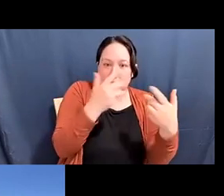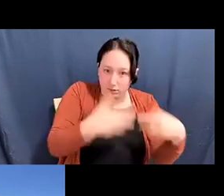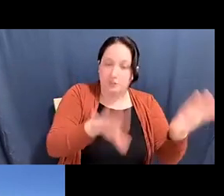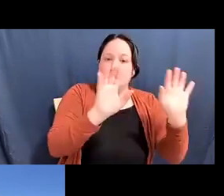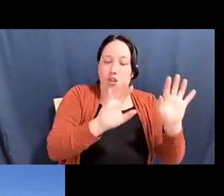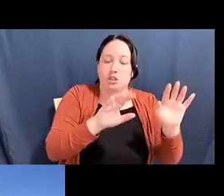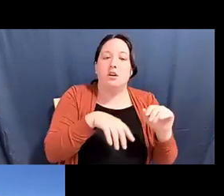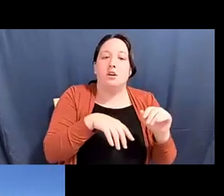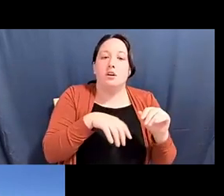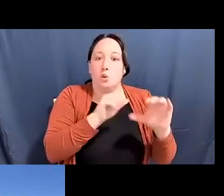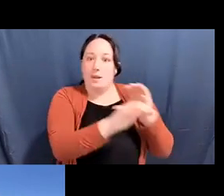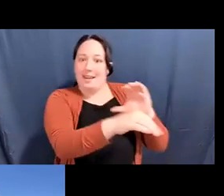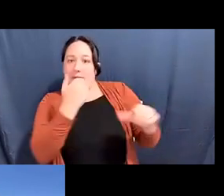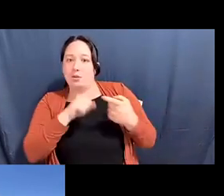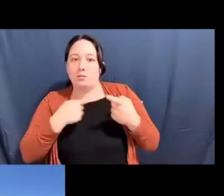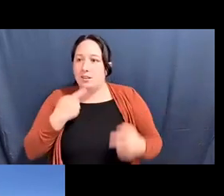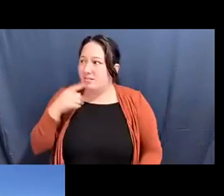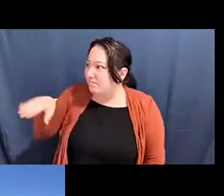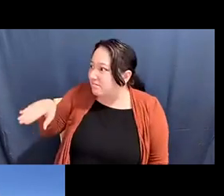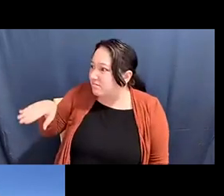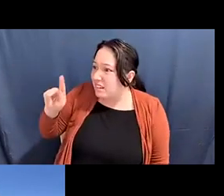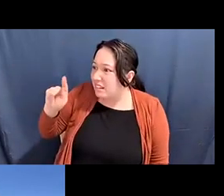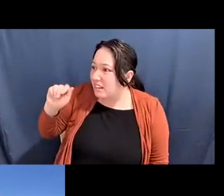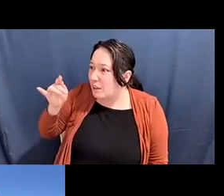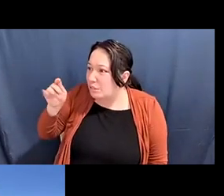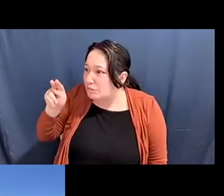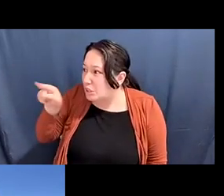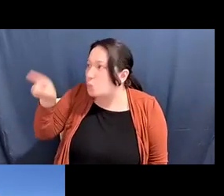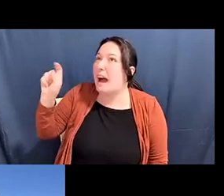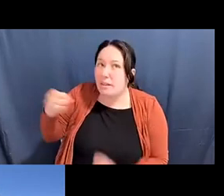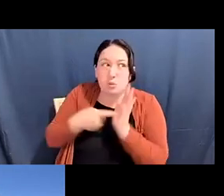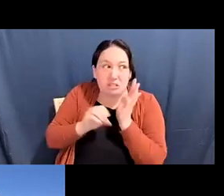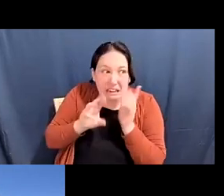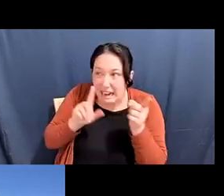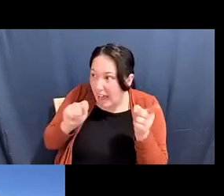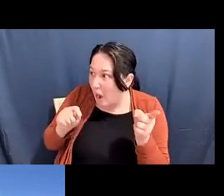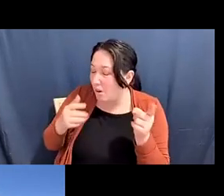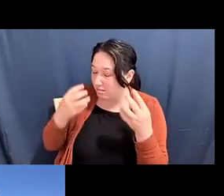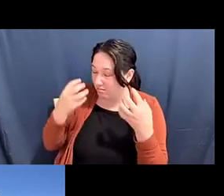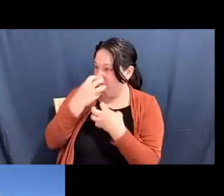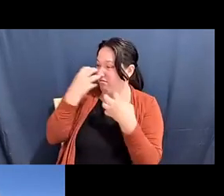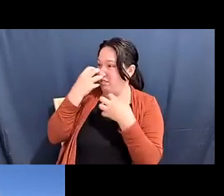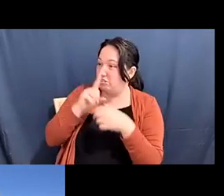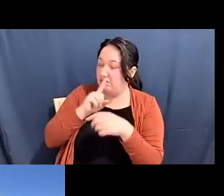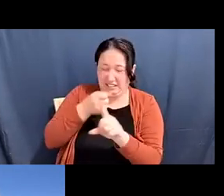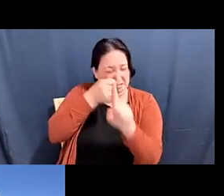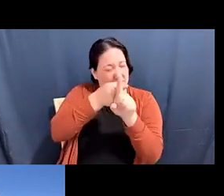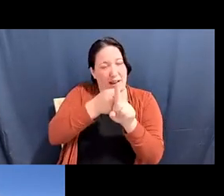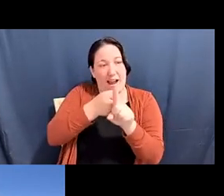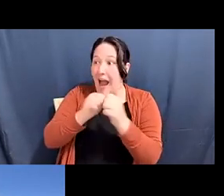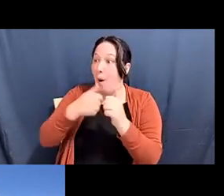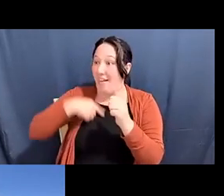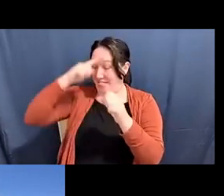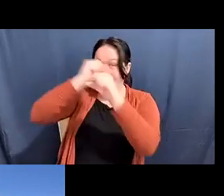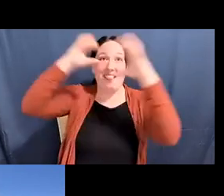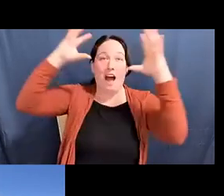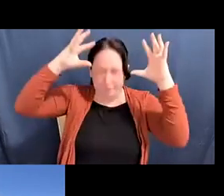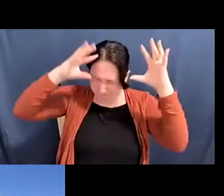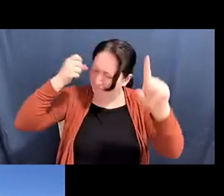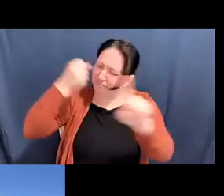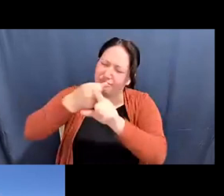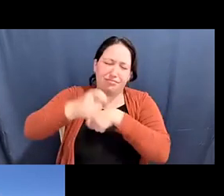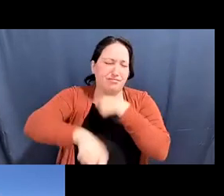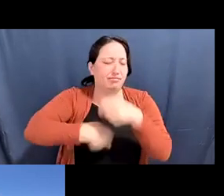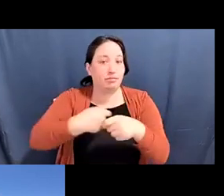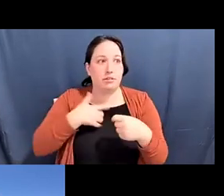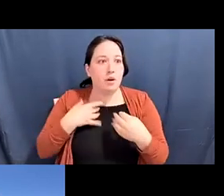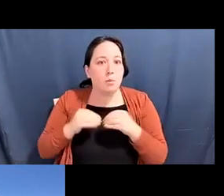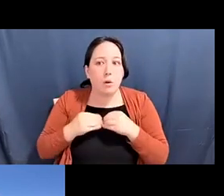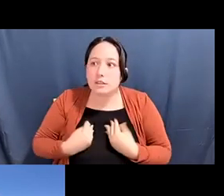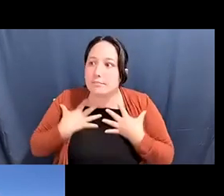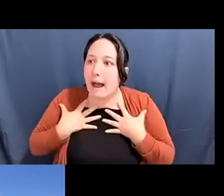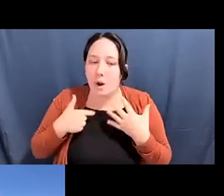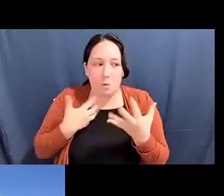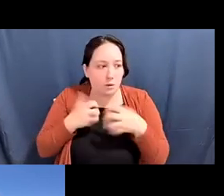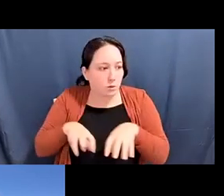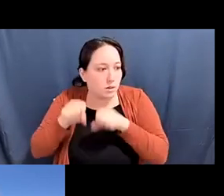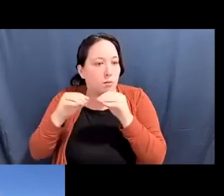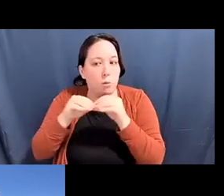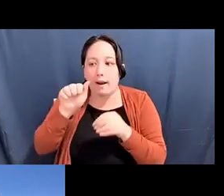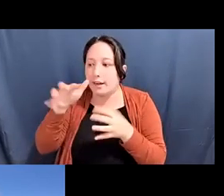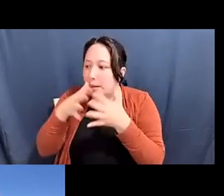Katherine Lee: And he said, Katherine you... you have to check this out, like this changed the way that I thought about things. This inspired him to begin taking Asian American Studies classes. It inspired him